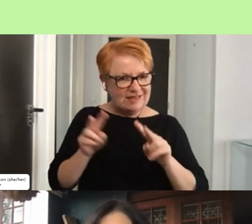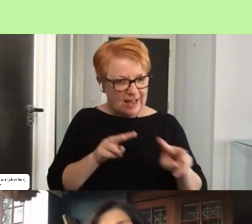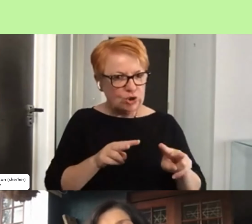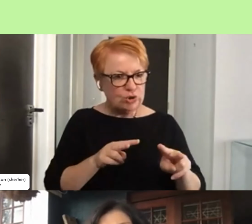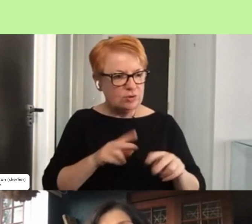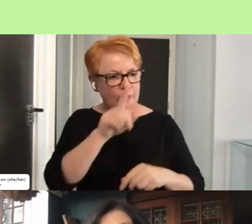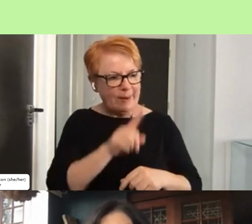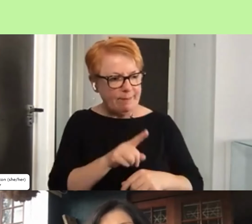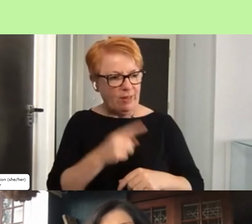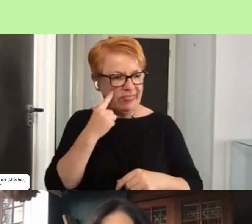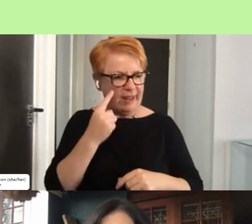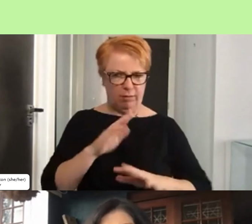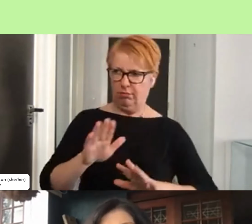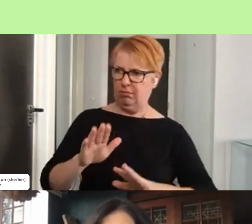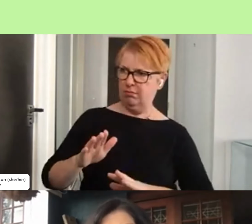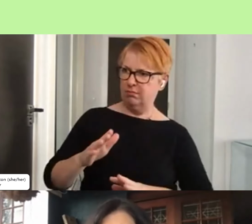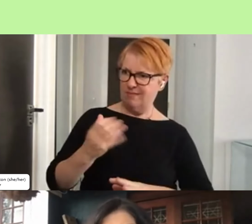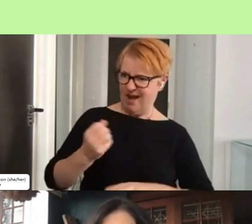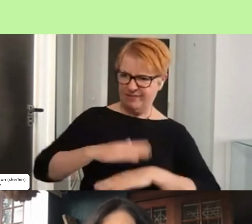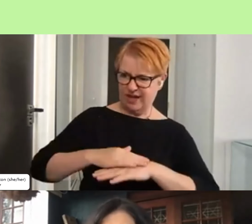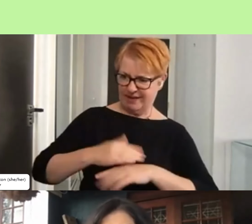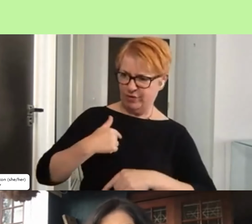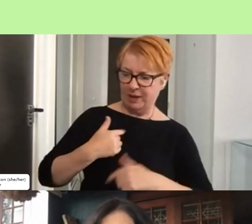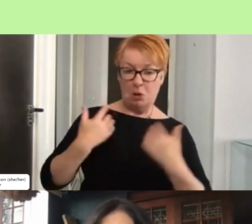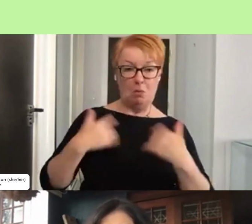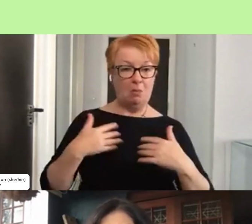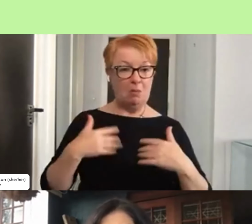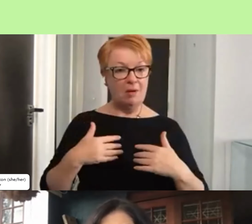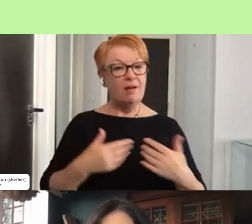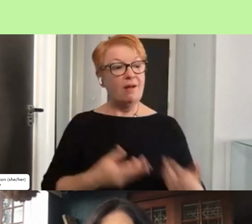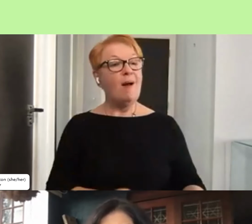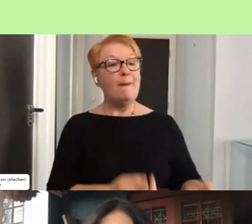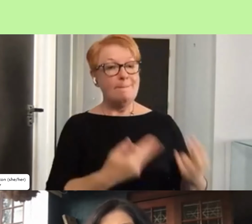then this really returns much bigger way in the long run.